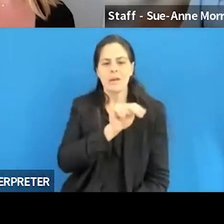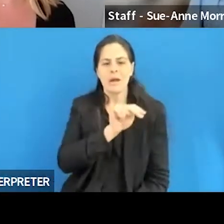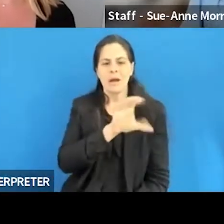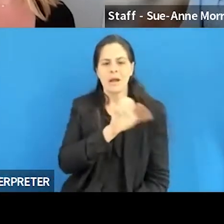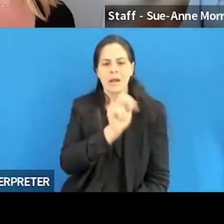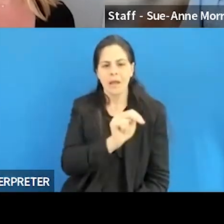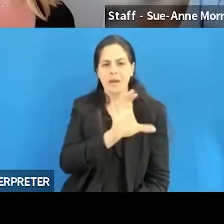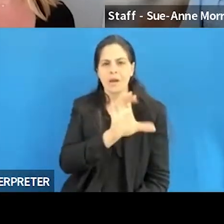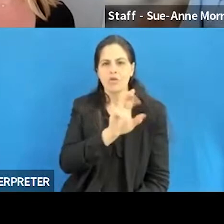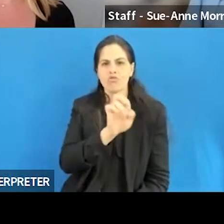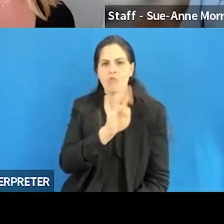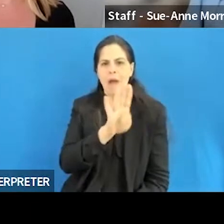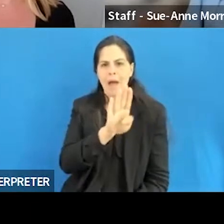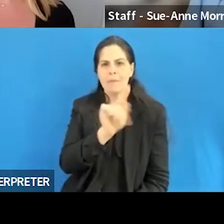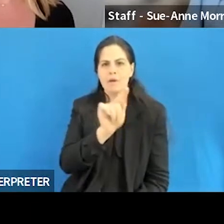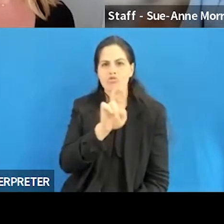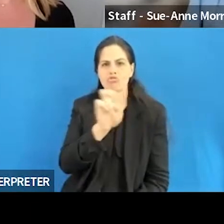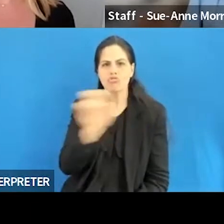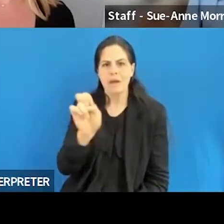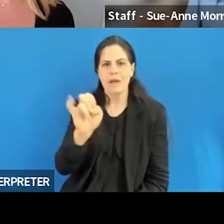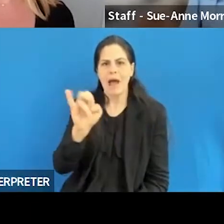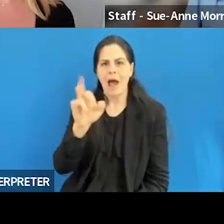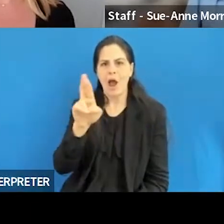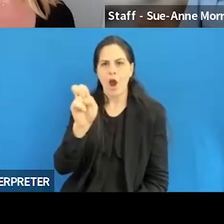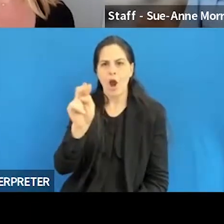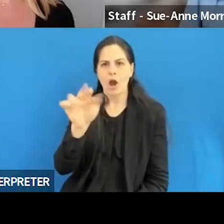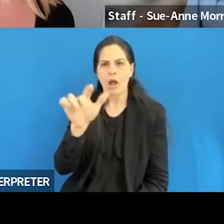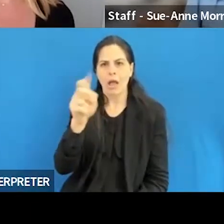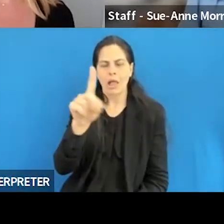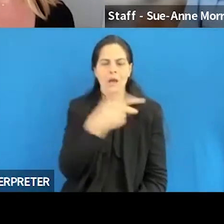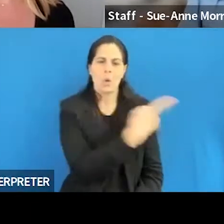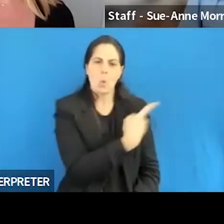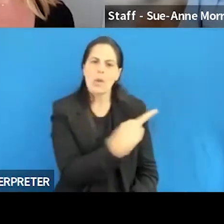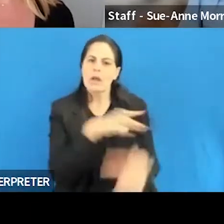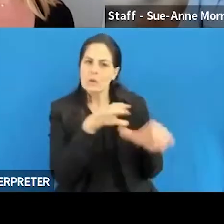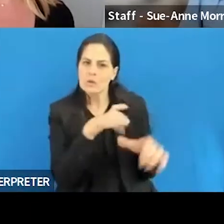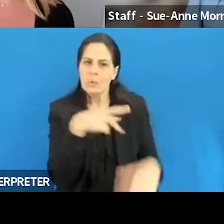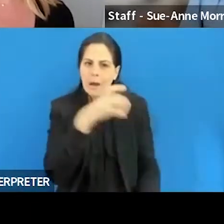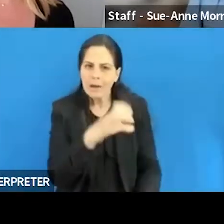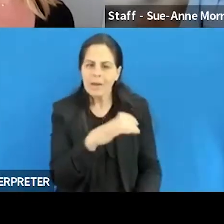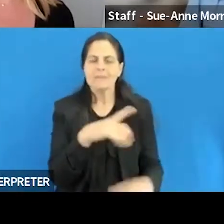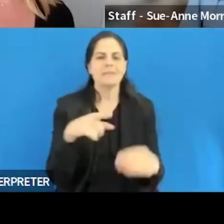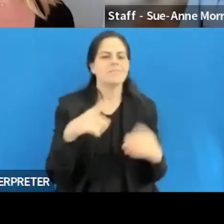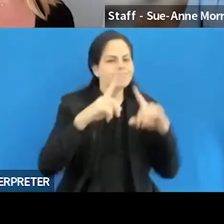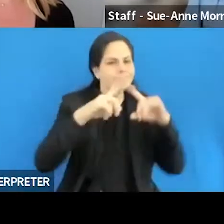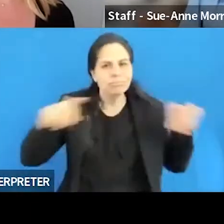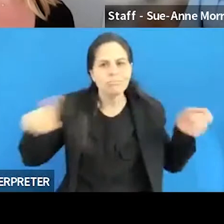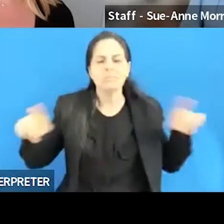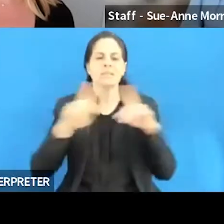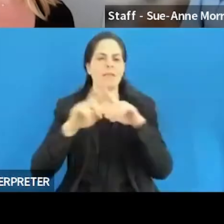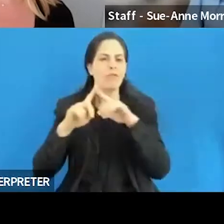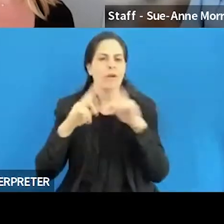It's a great show. We've got episodes on a variety of topics, acting tips, contracts information, career advice.